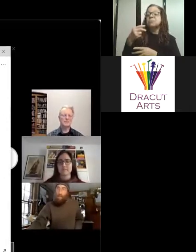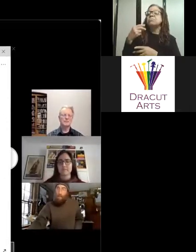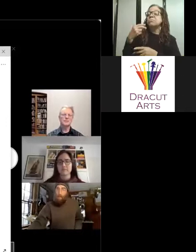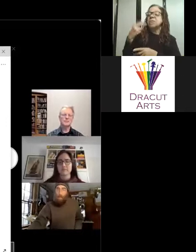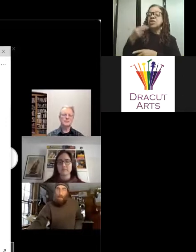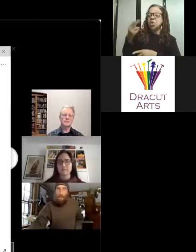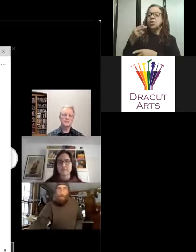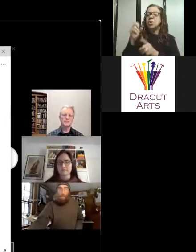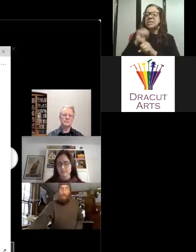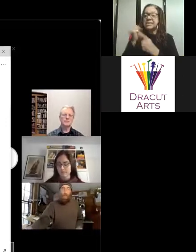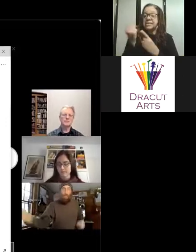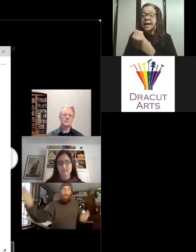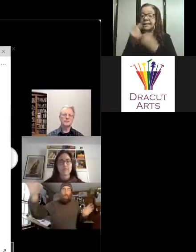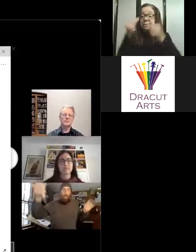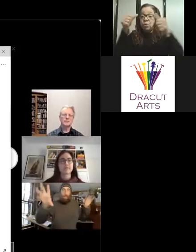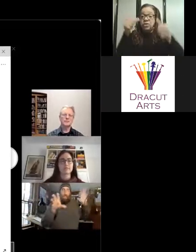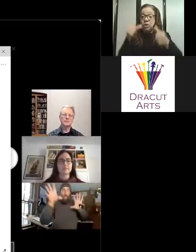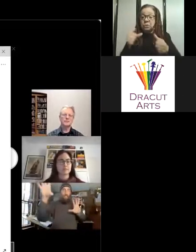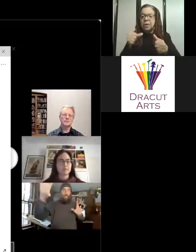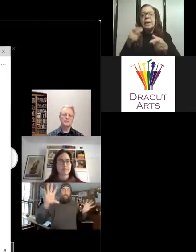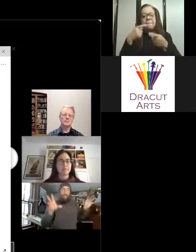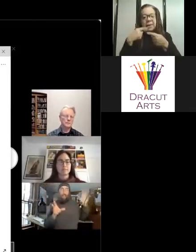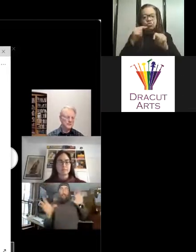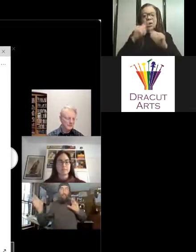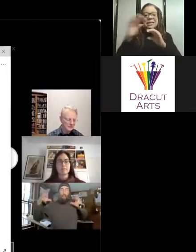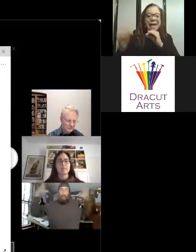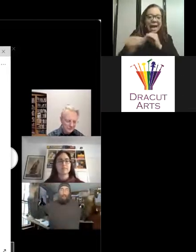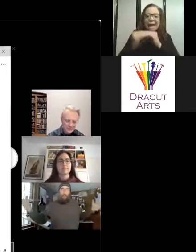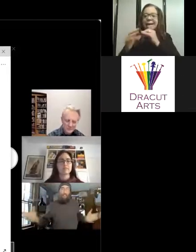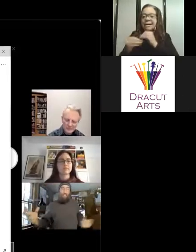but um, I try to work in all the little bits and pieces that are around us,